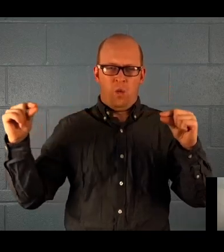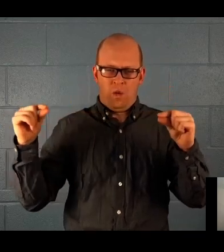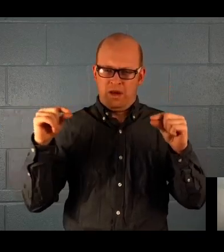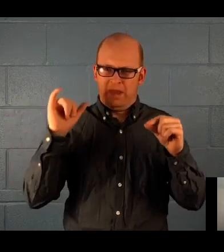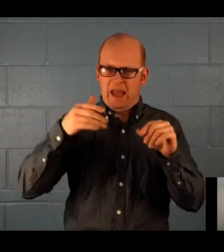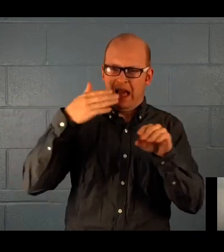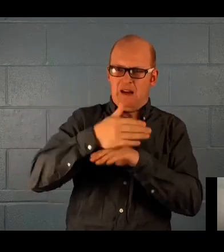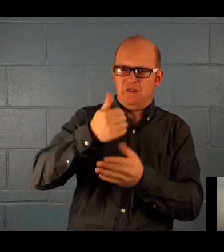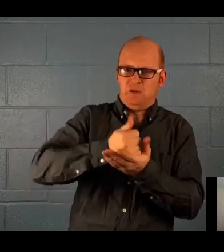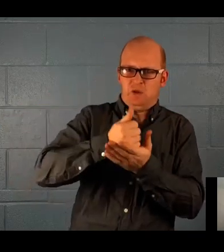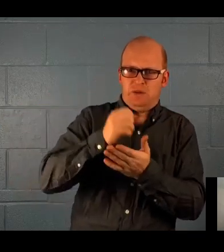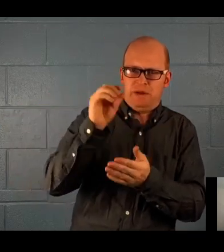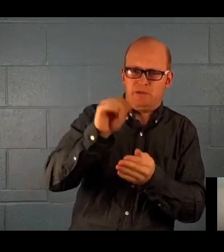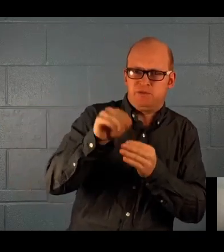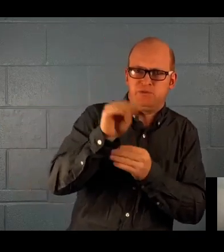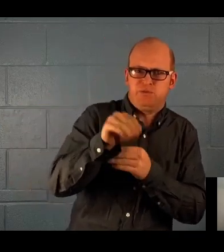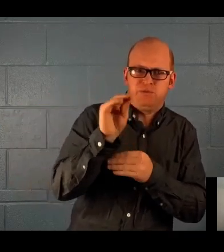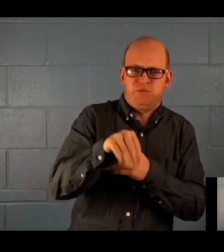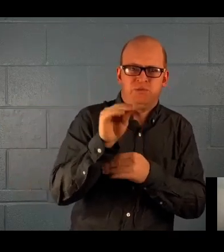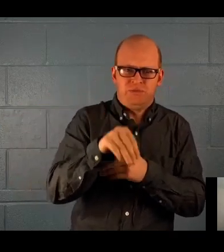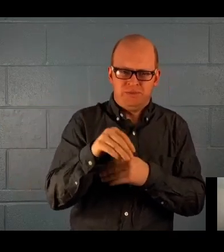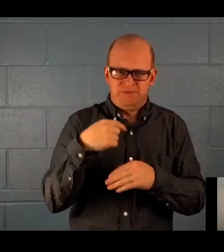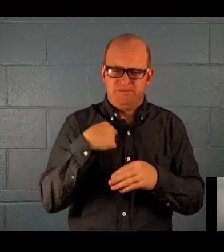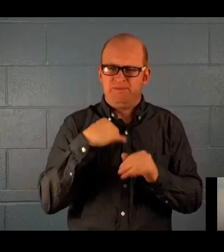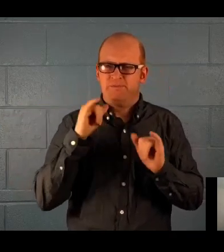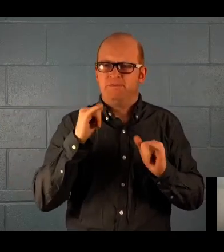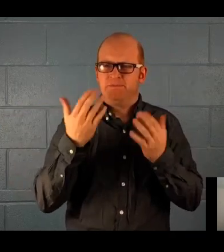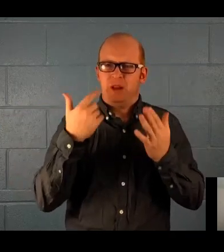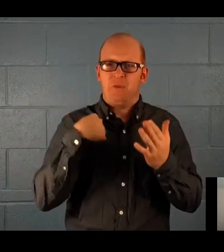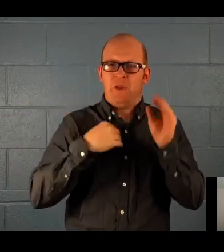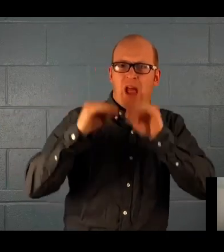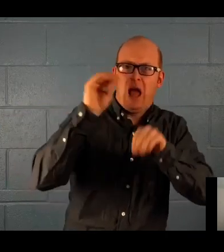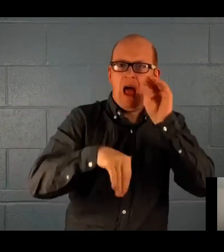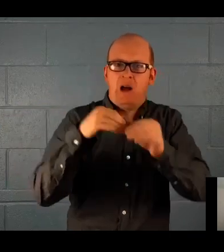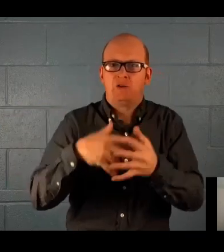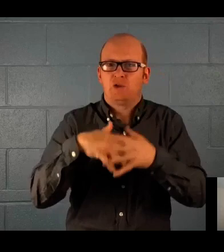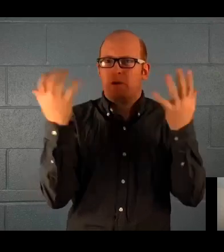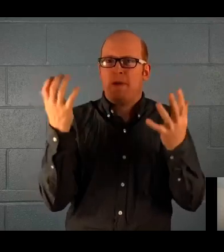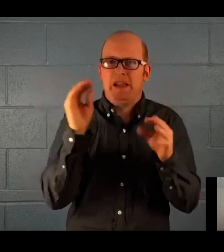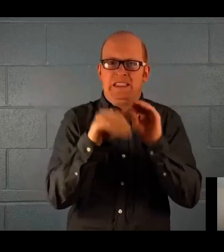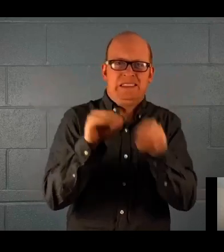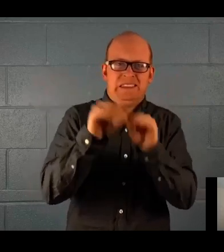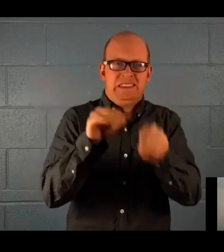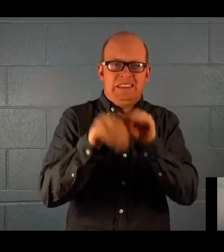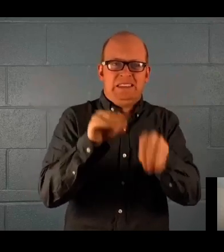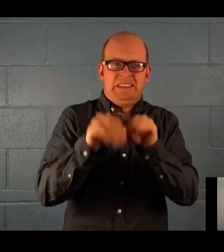It could be that we have over-expressed the therapeutic protein. It could be that we have expressed it in a cell type